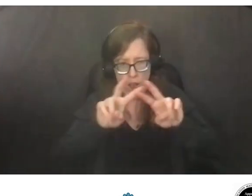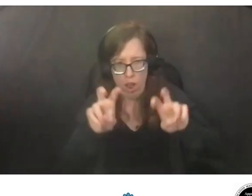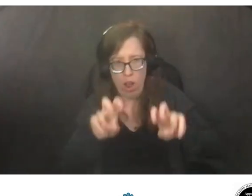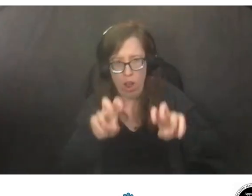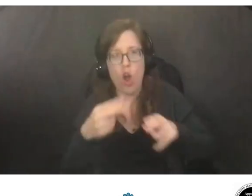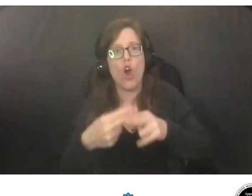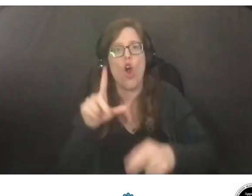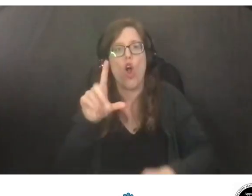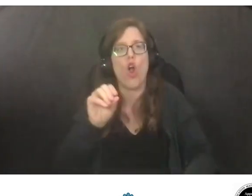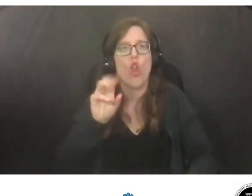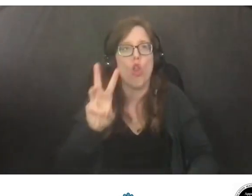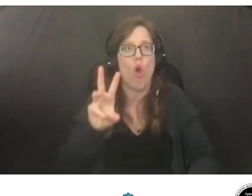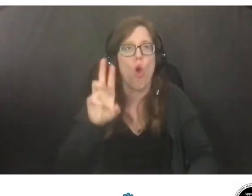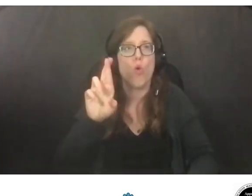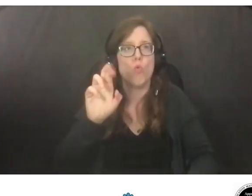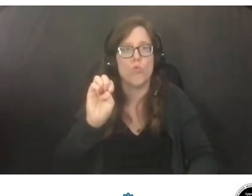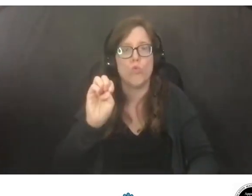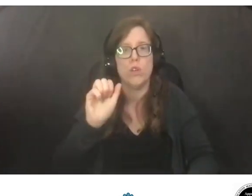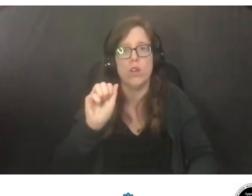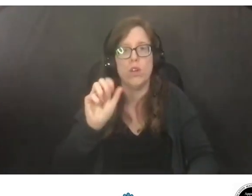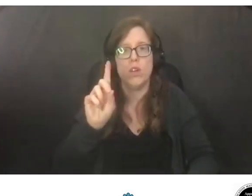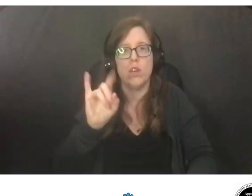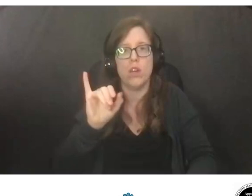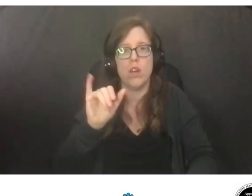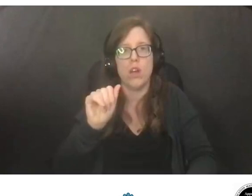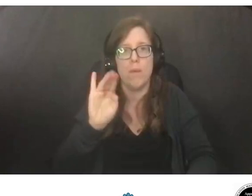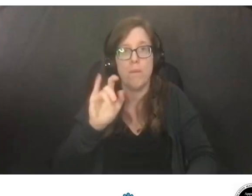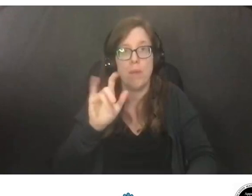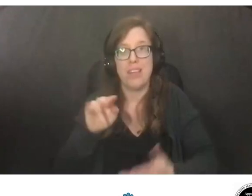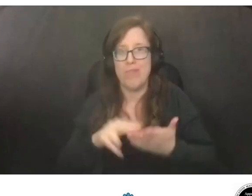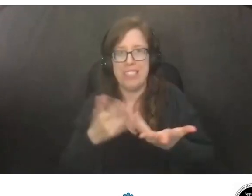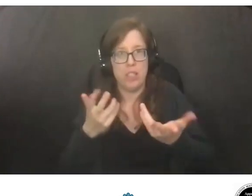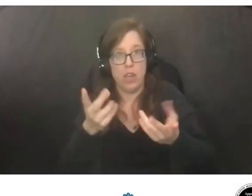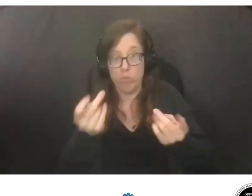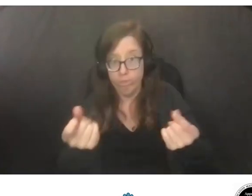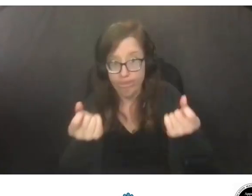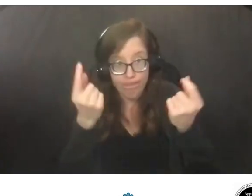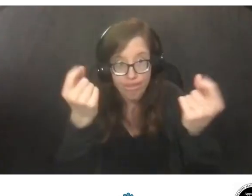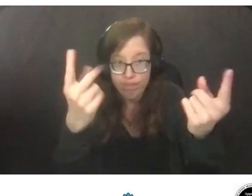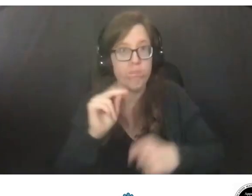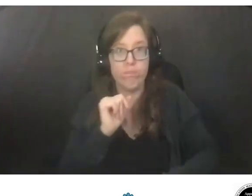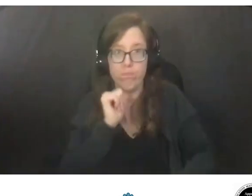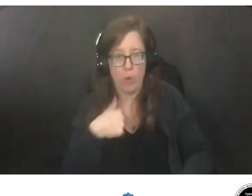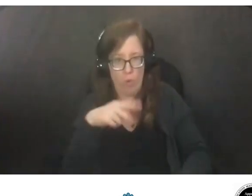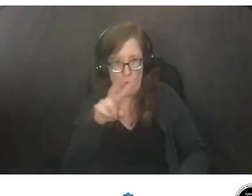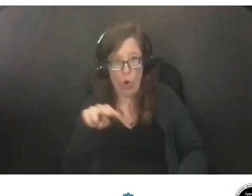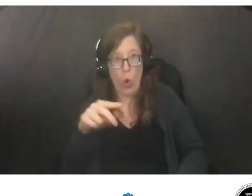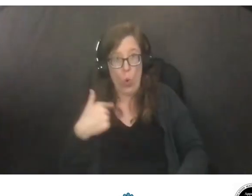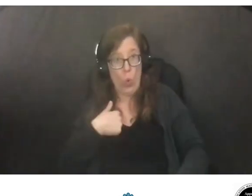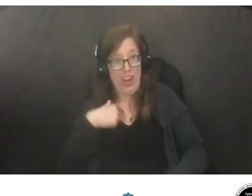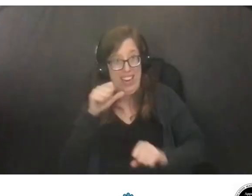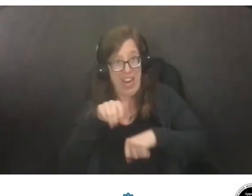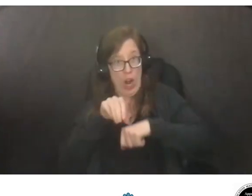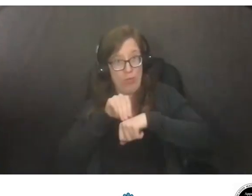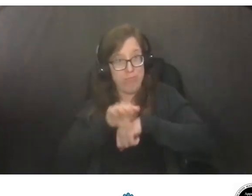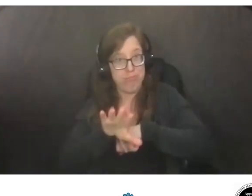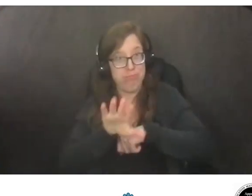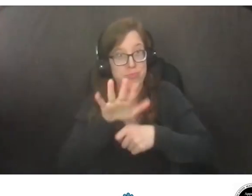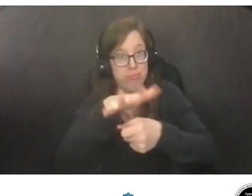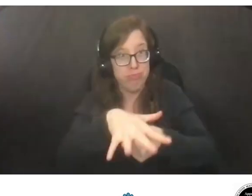We call that low readability. And we can inadvertently cause stress by that, right? They're trying